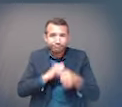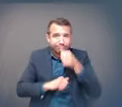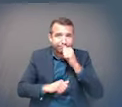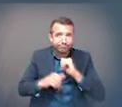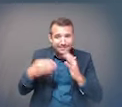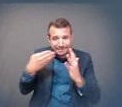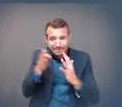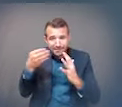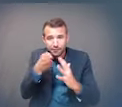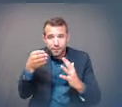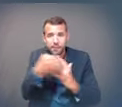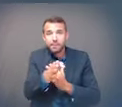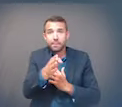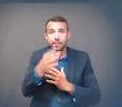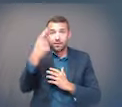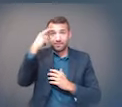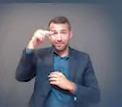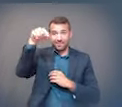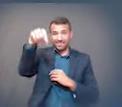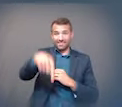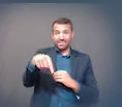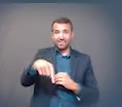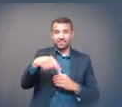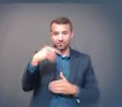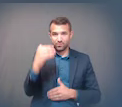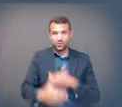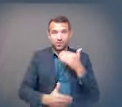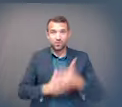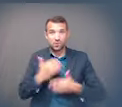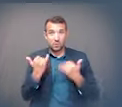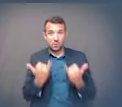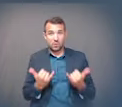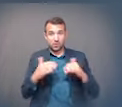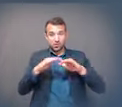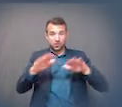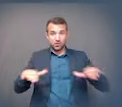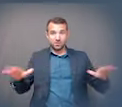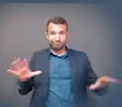of their time so that this generation might live in a more inclusive now.